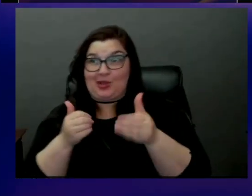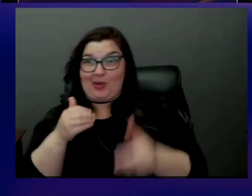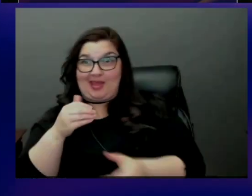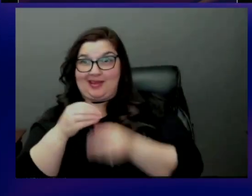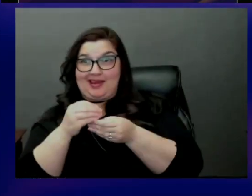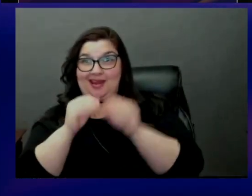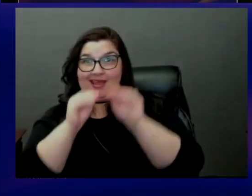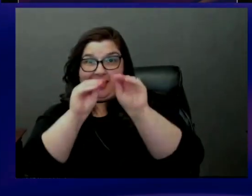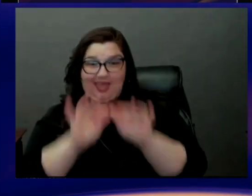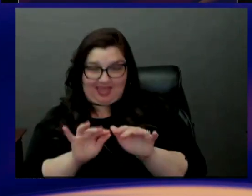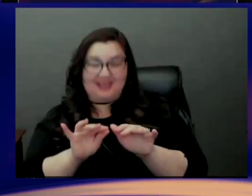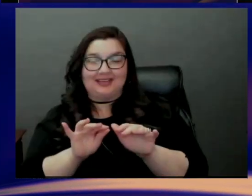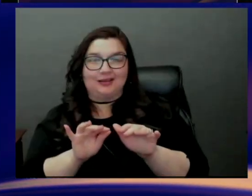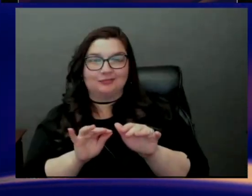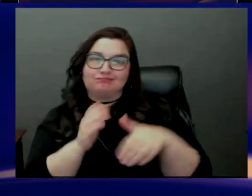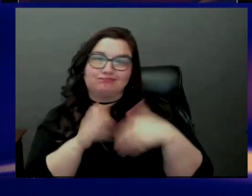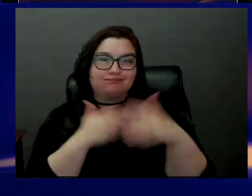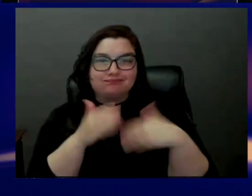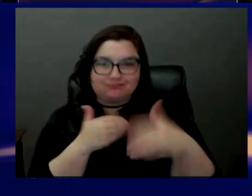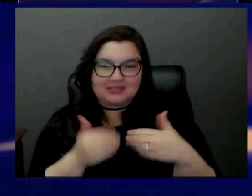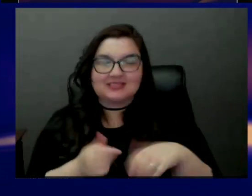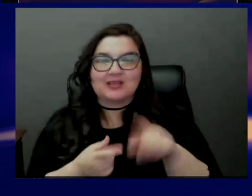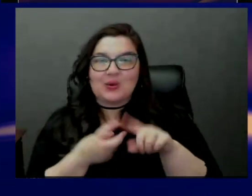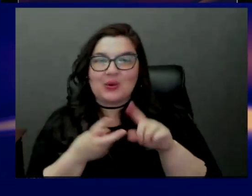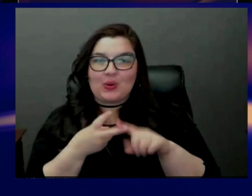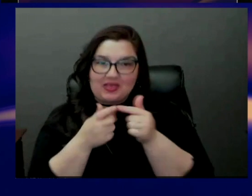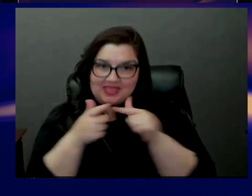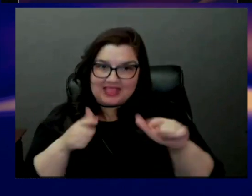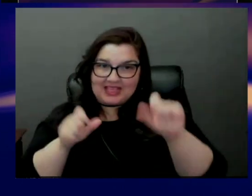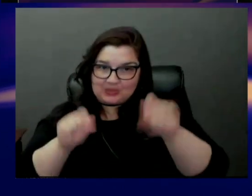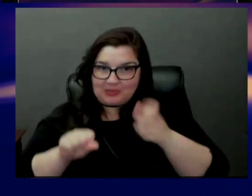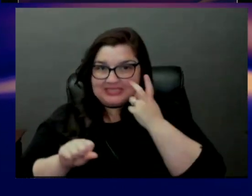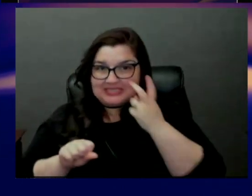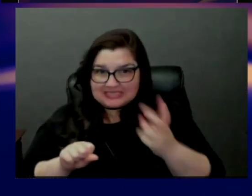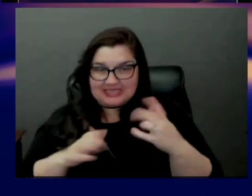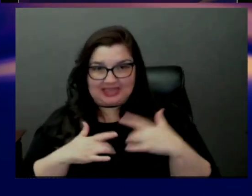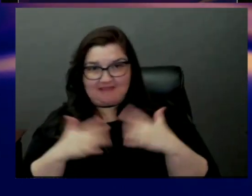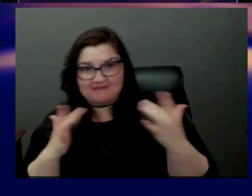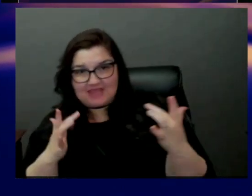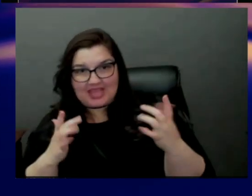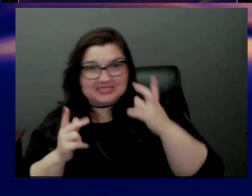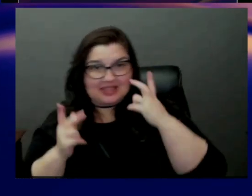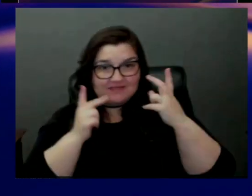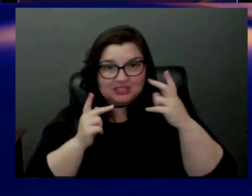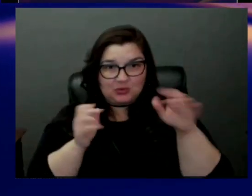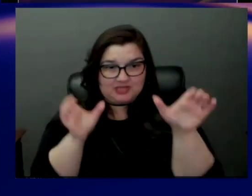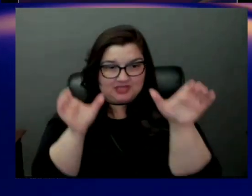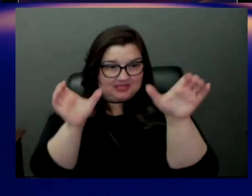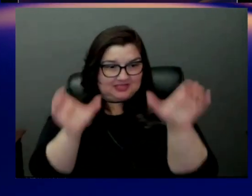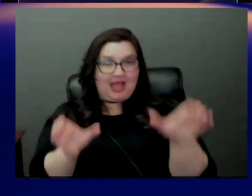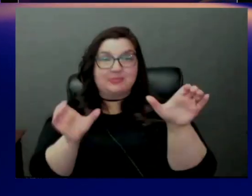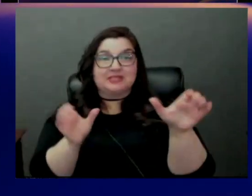So the pipe processing language and the ability to see events and visualization side by side and toggle back and forth to make sure